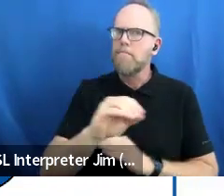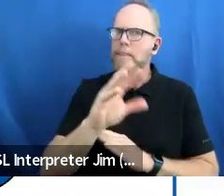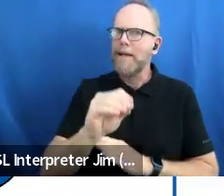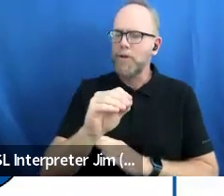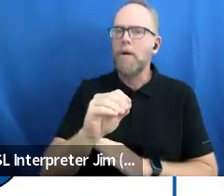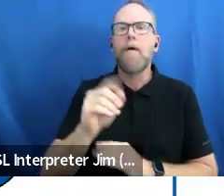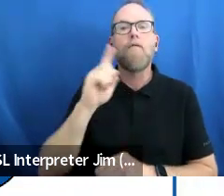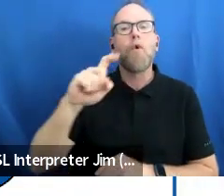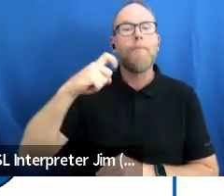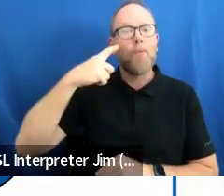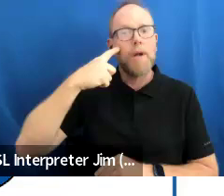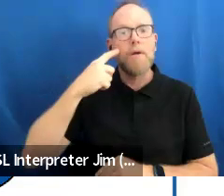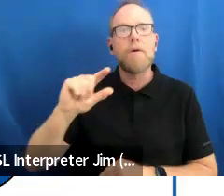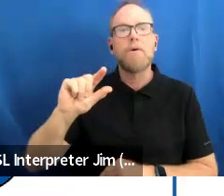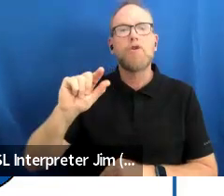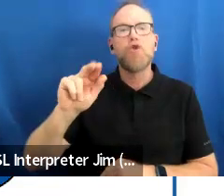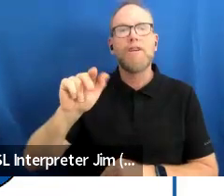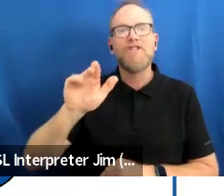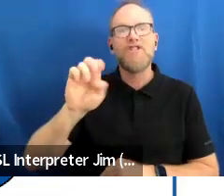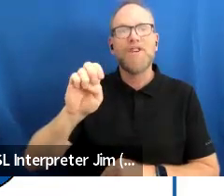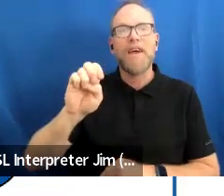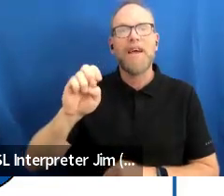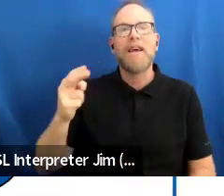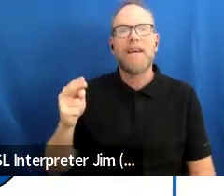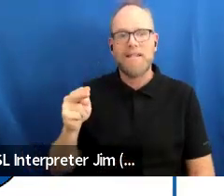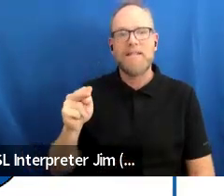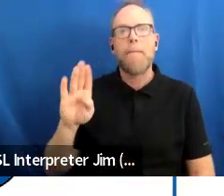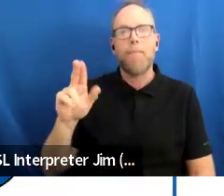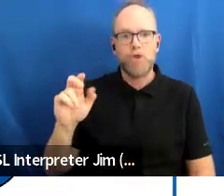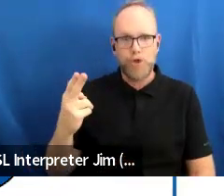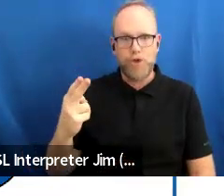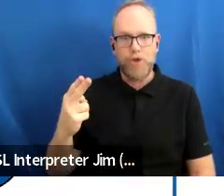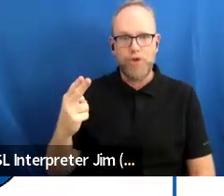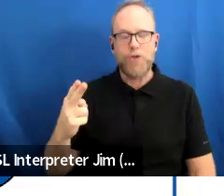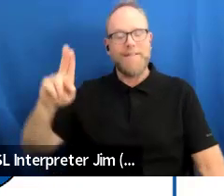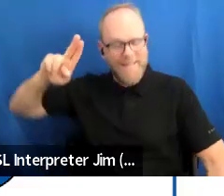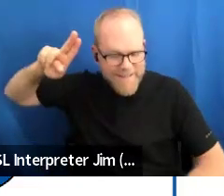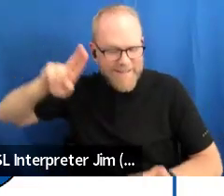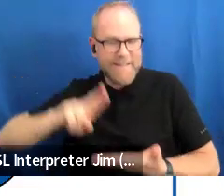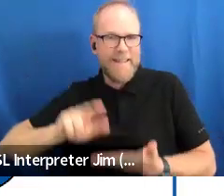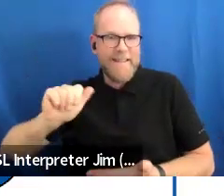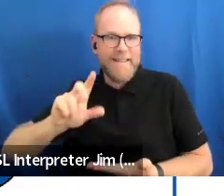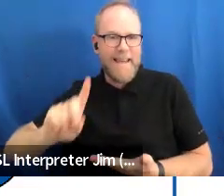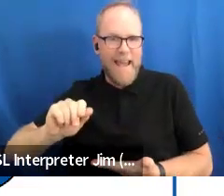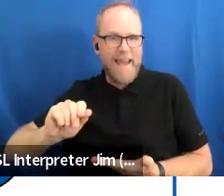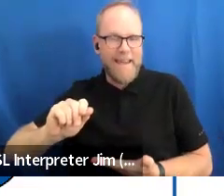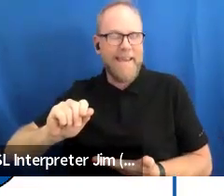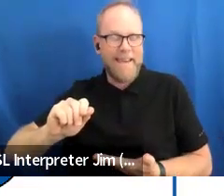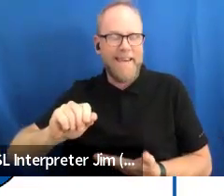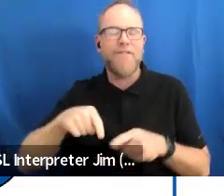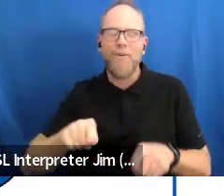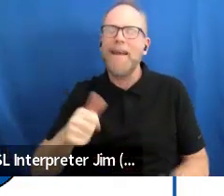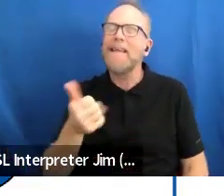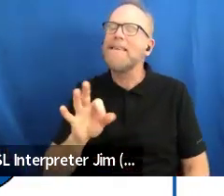Bush signing the ADA into law on the White House lawn on a very hot July 26, 1990, surrounded by